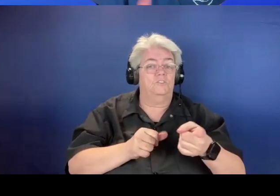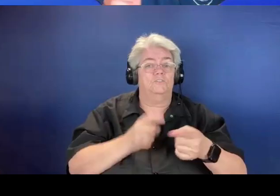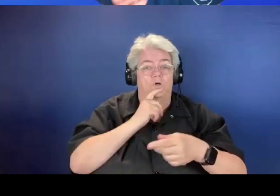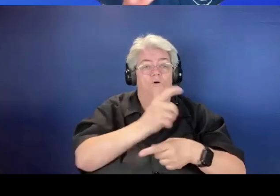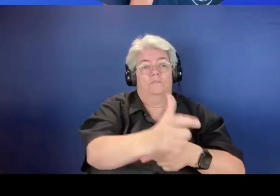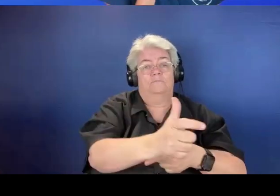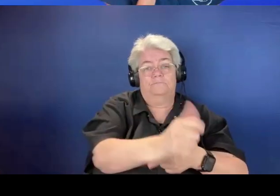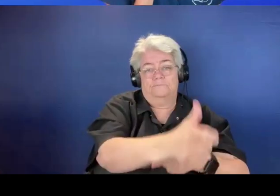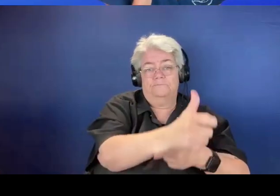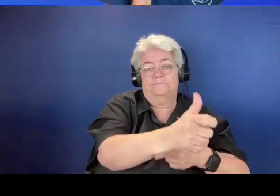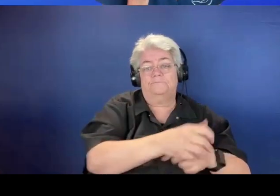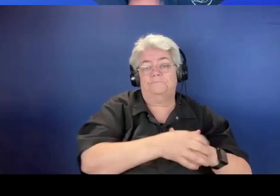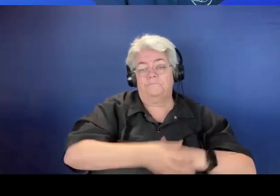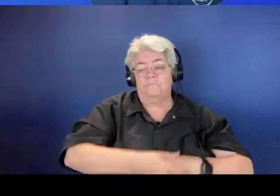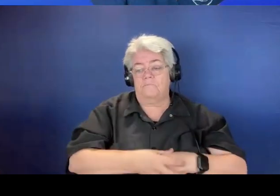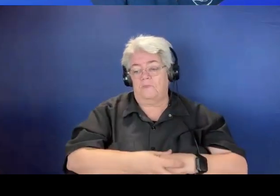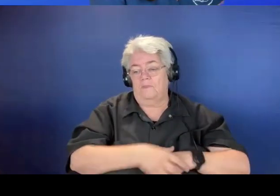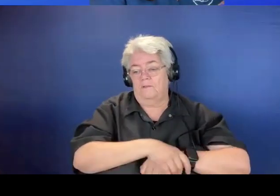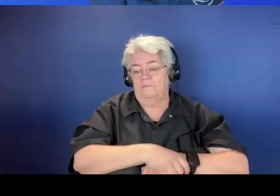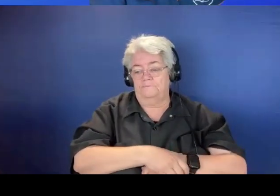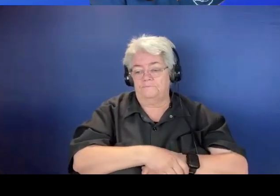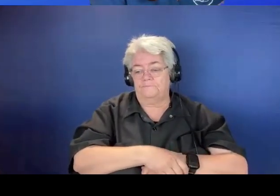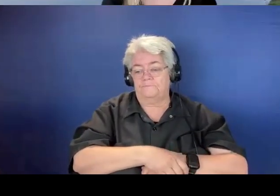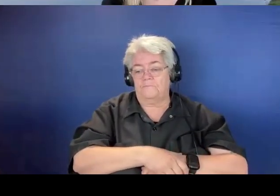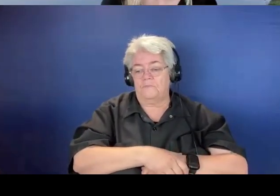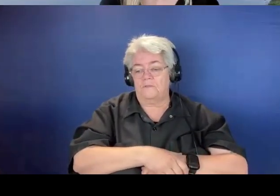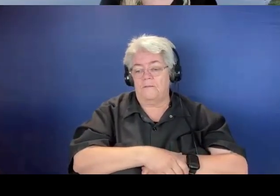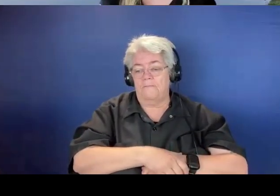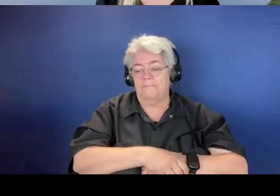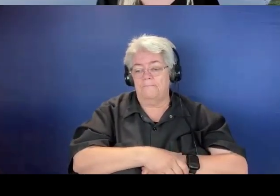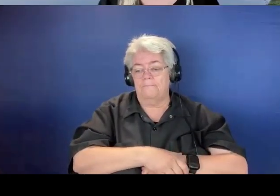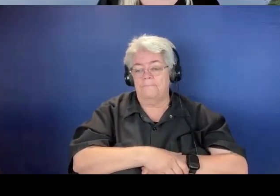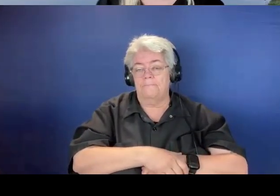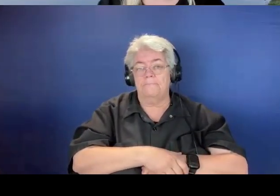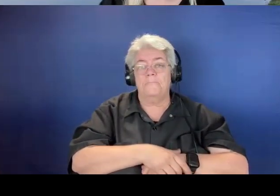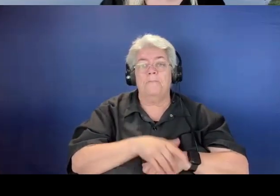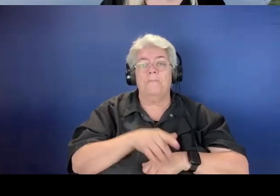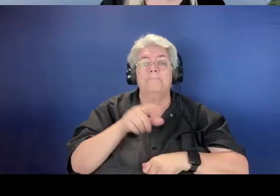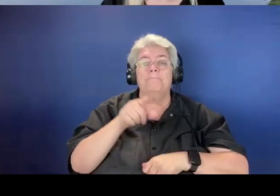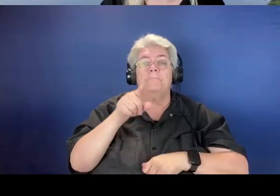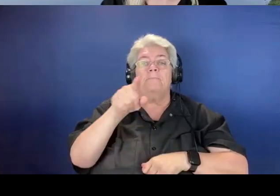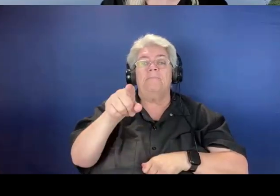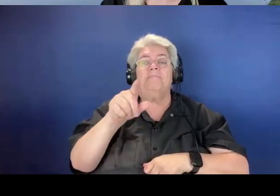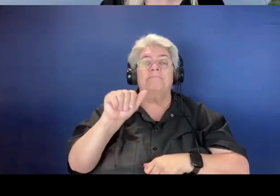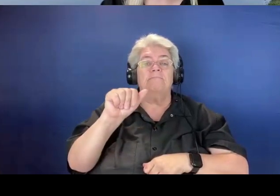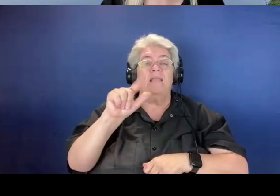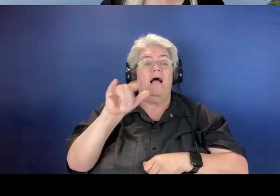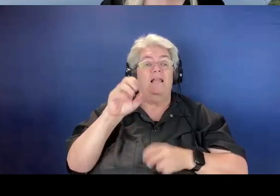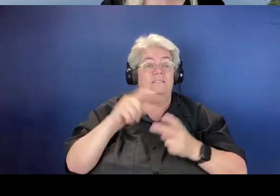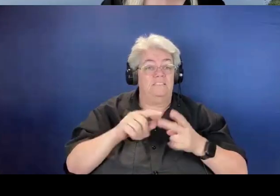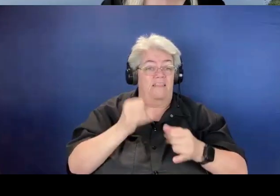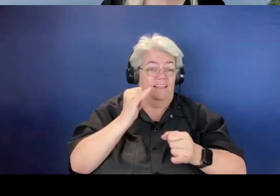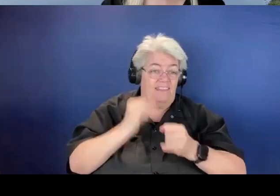scan that if they want to. Yeah, and I think on the last slide at the end, so after people look at this,